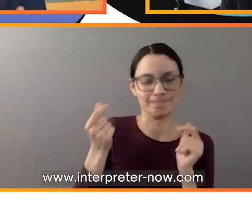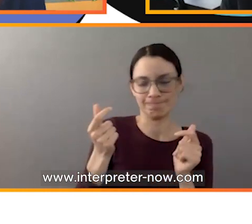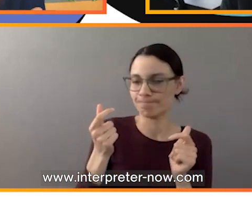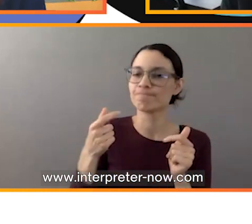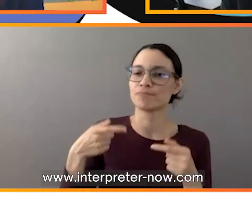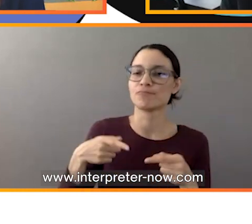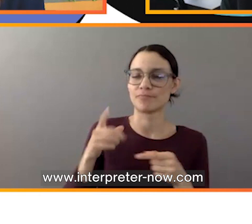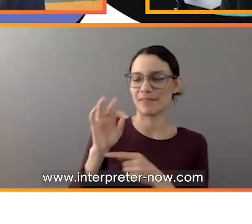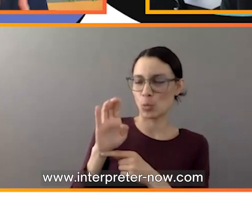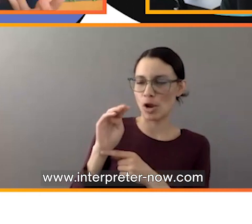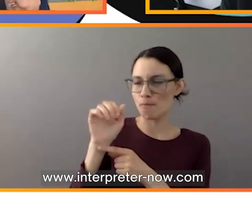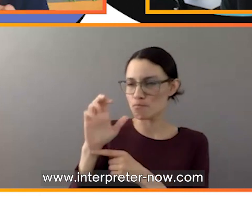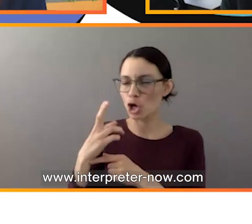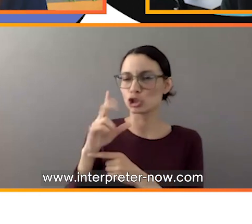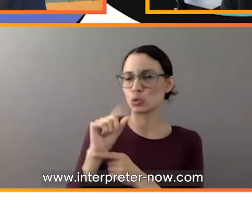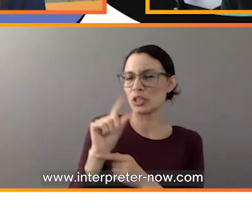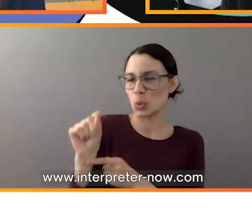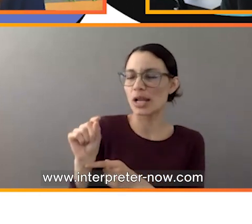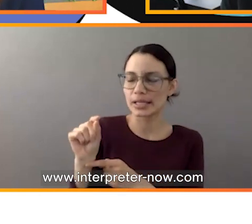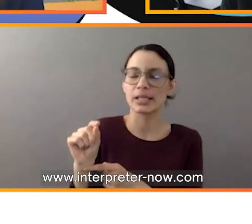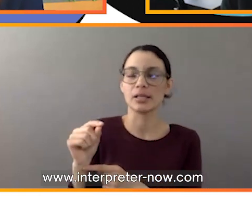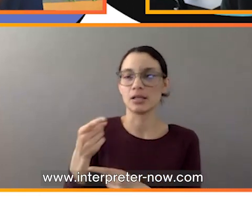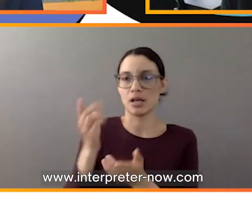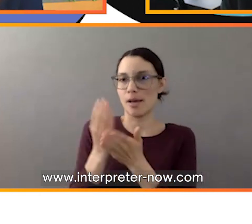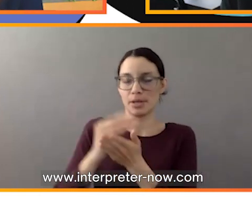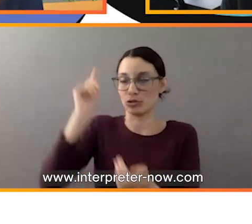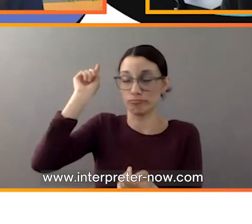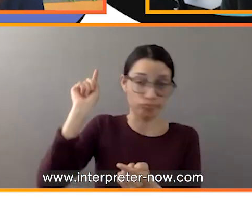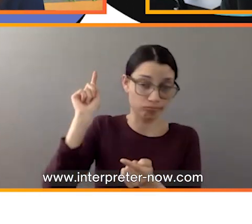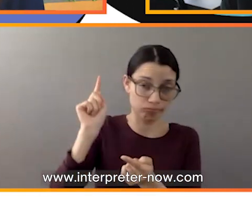In February, March, immediately, those budgets were starting to contract, and we had more